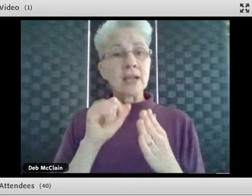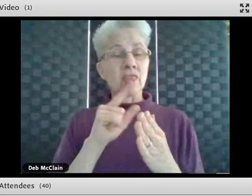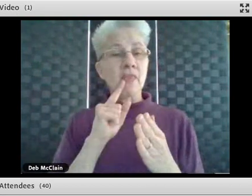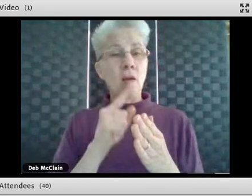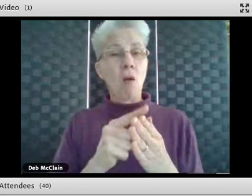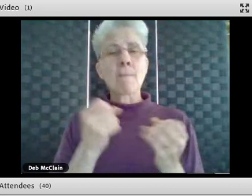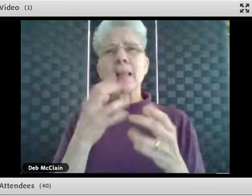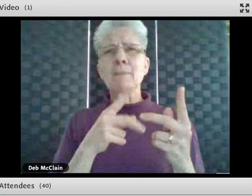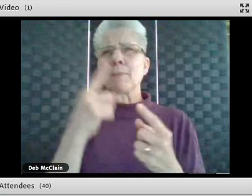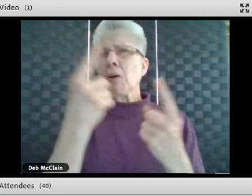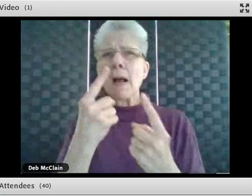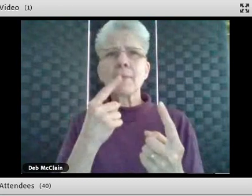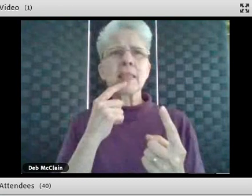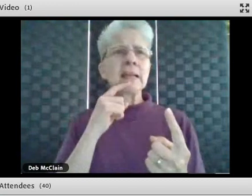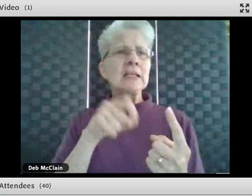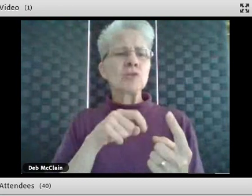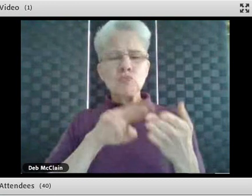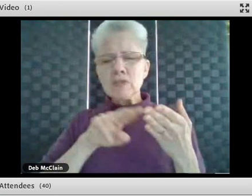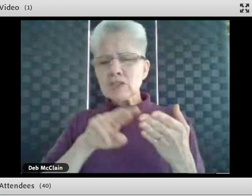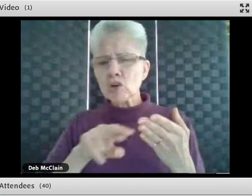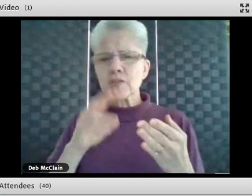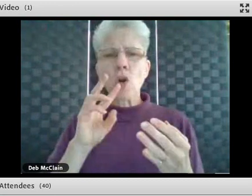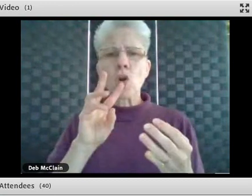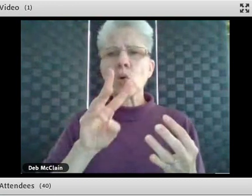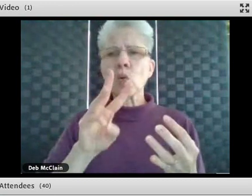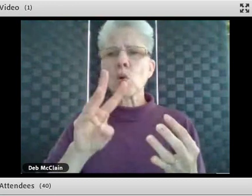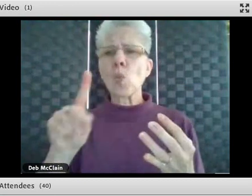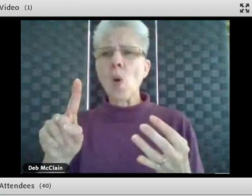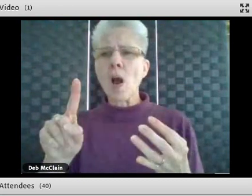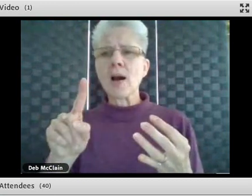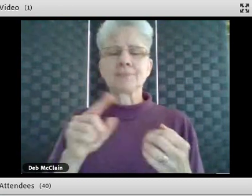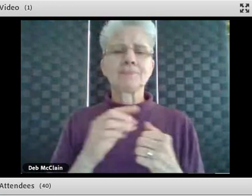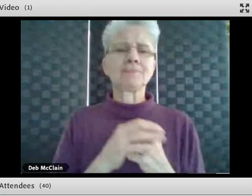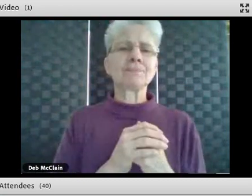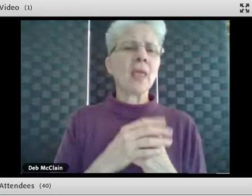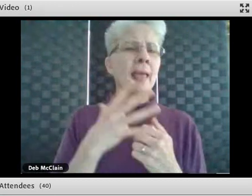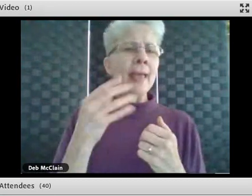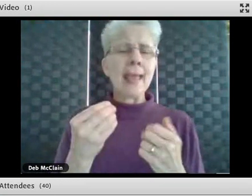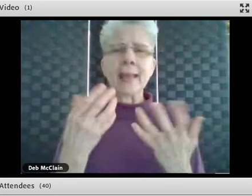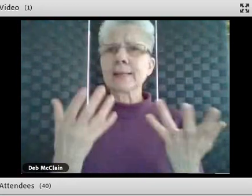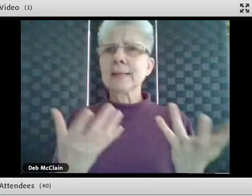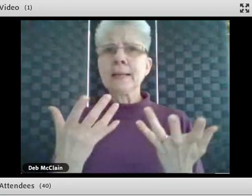they come in, they need to do some research for a class on World War I, like, "Oof!